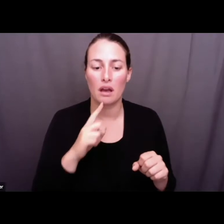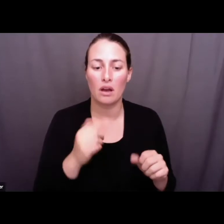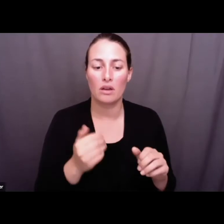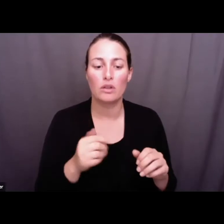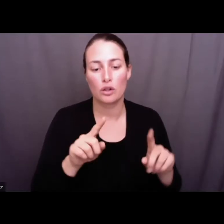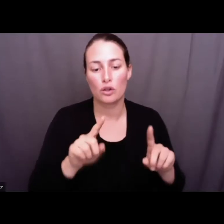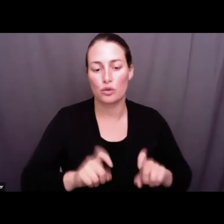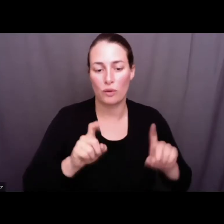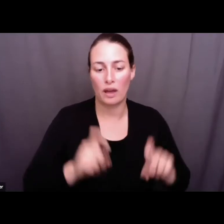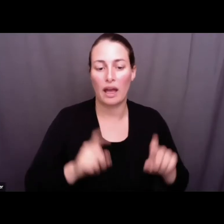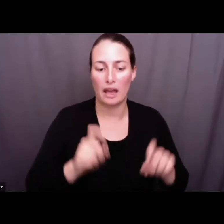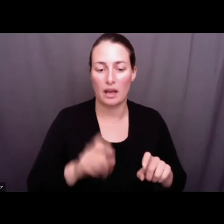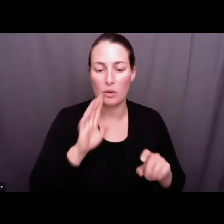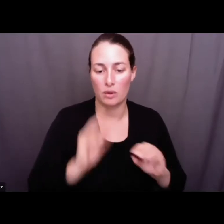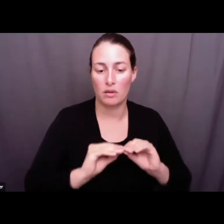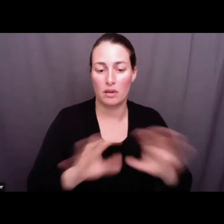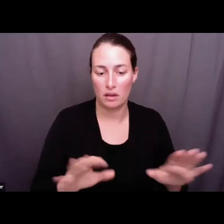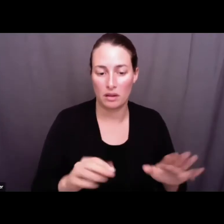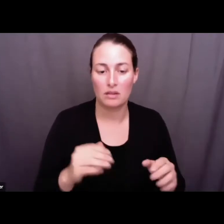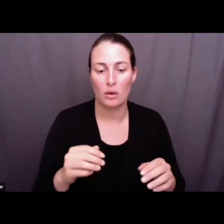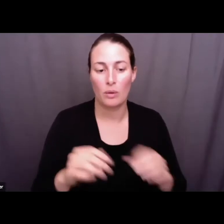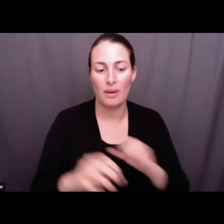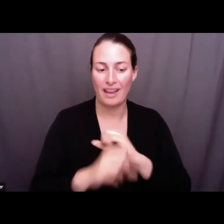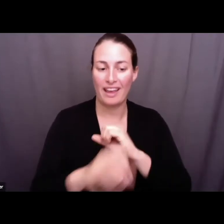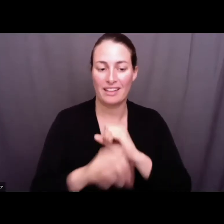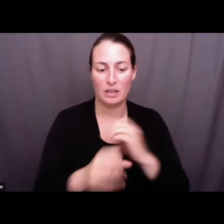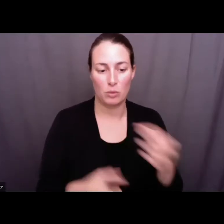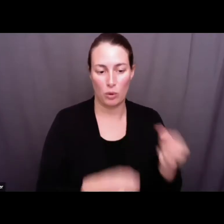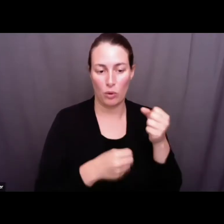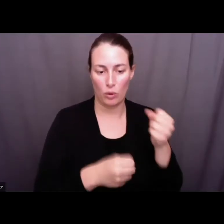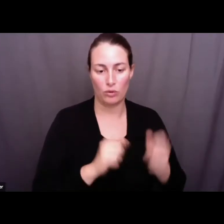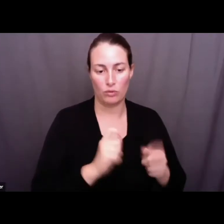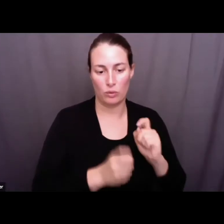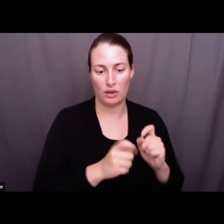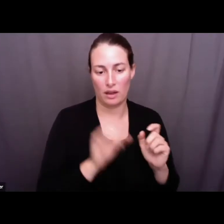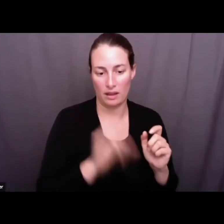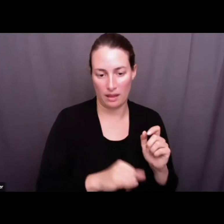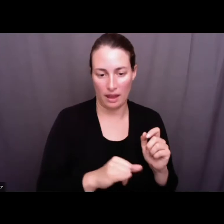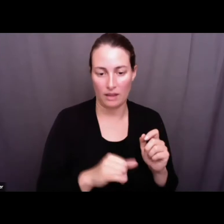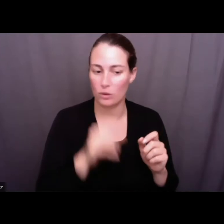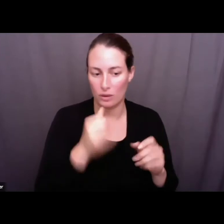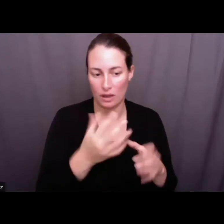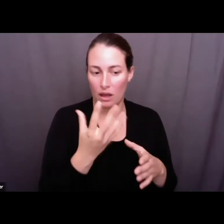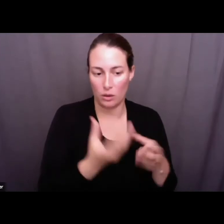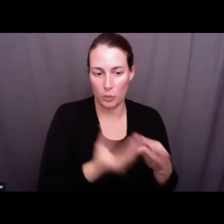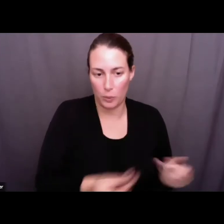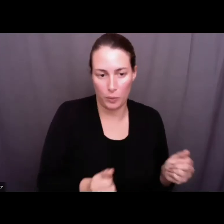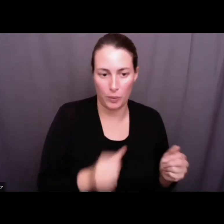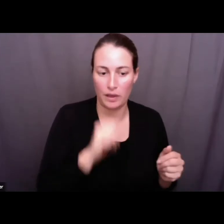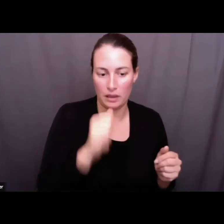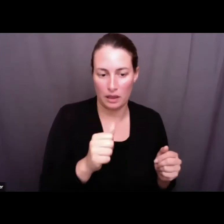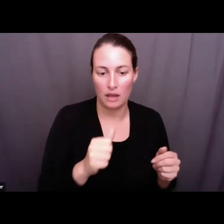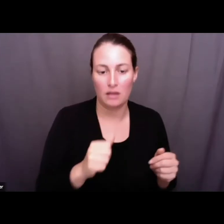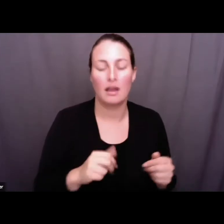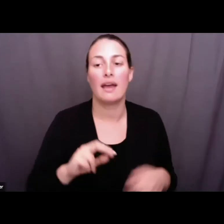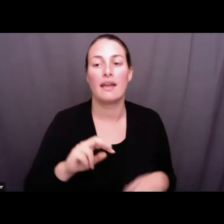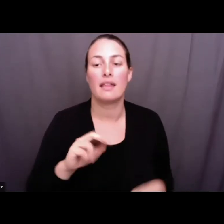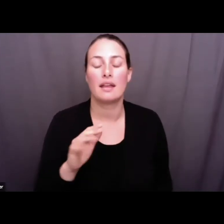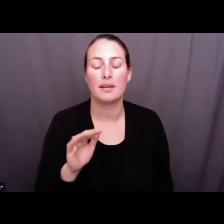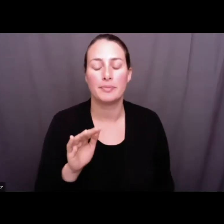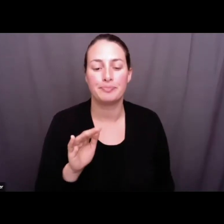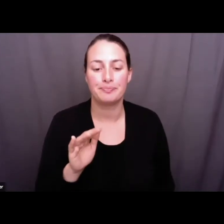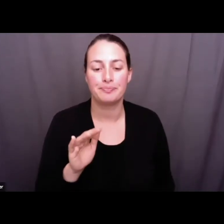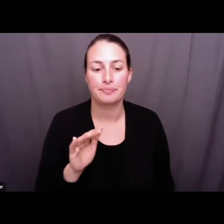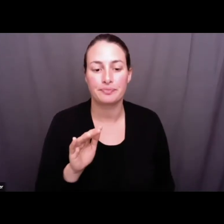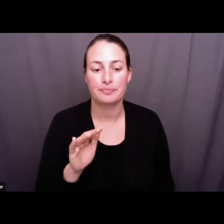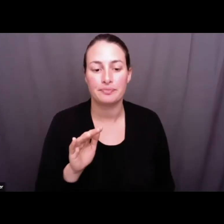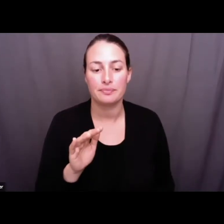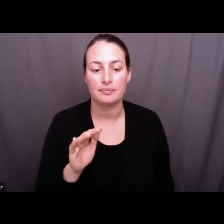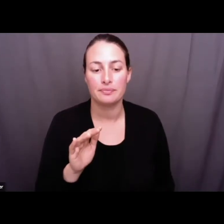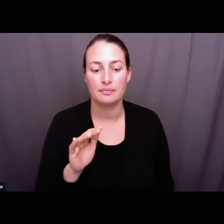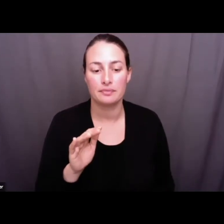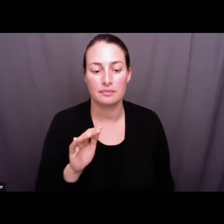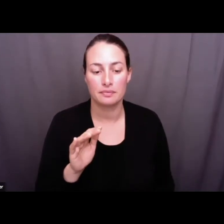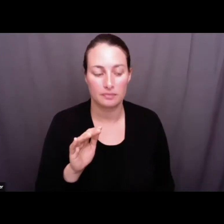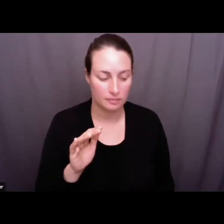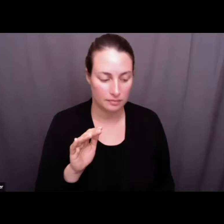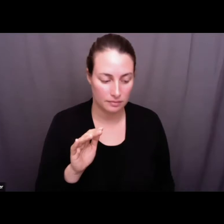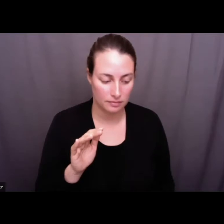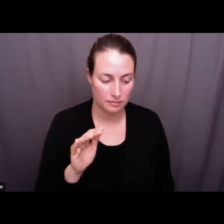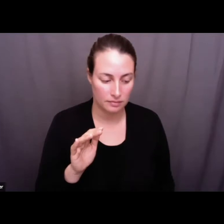the announcement is coming back. So it’s not going away, that’s number one. And number